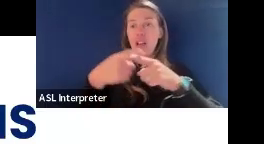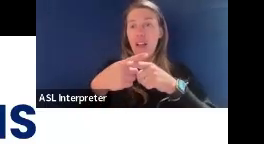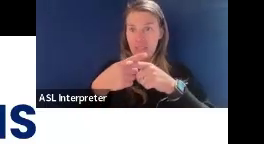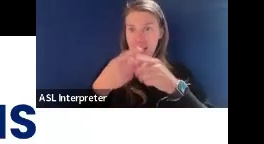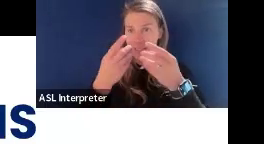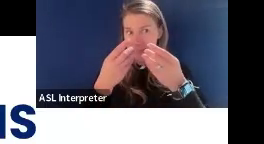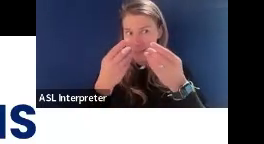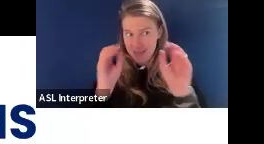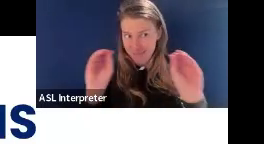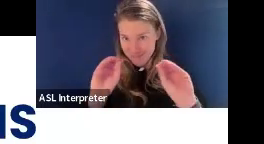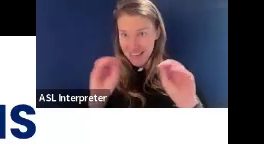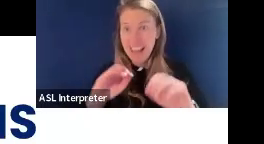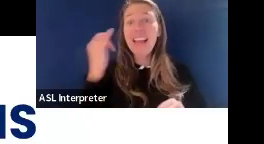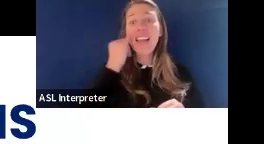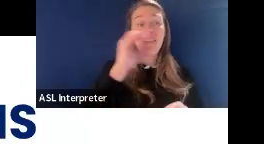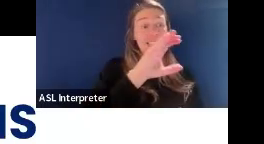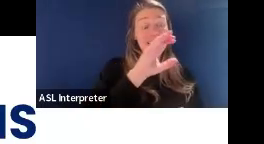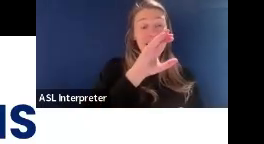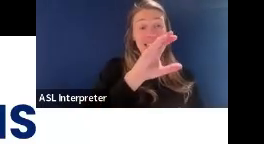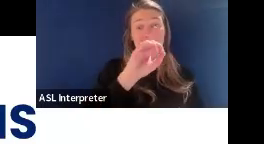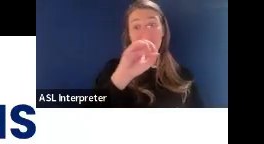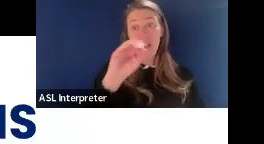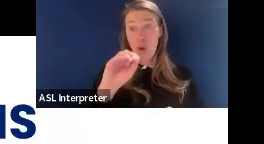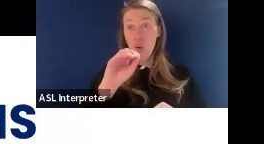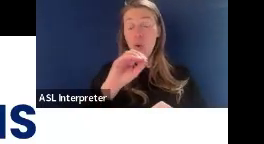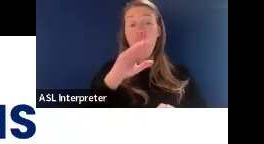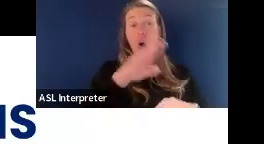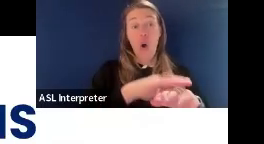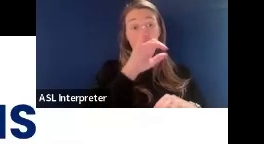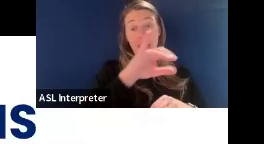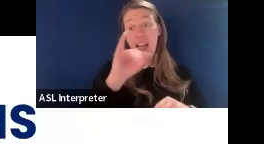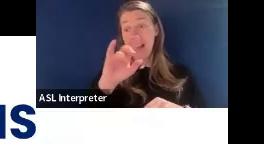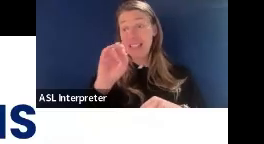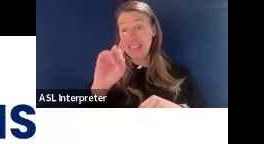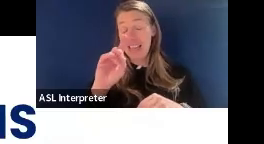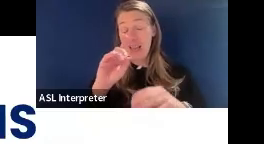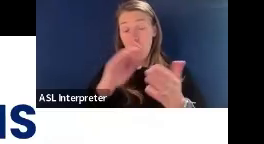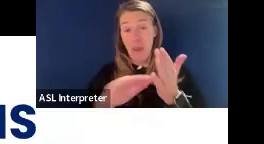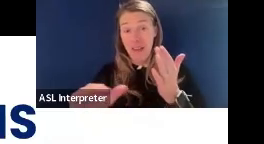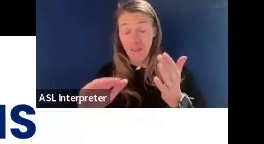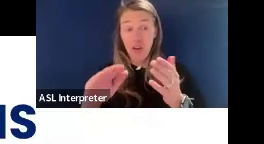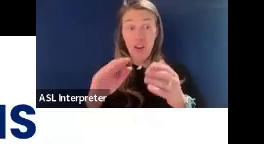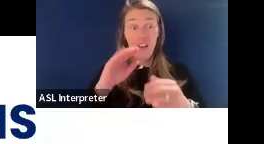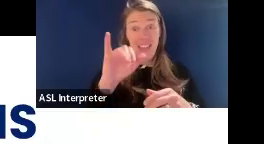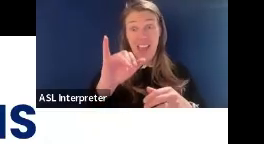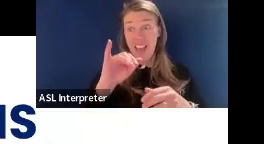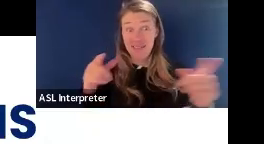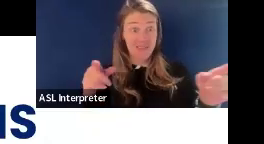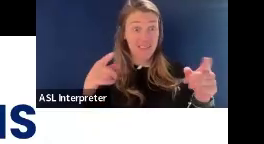So even if a CDDO is in conflict on the IDD waiver, they're delivering conflicted services on the IDD waiver,